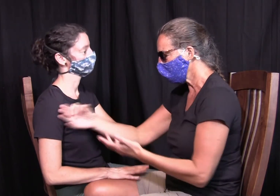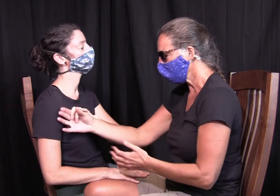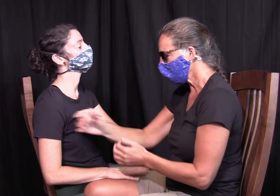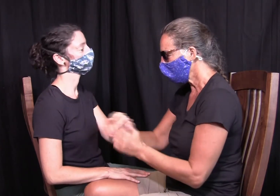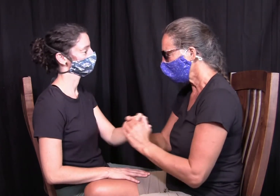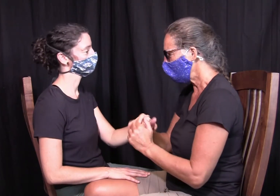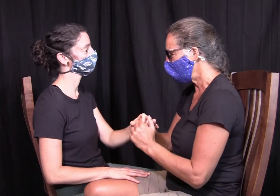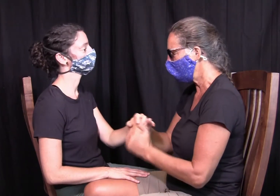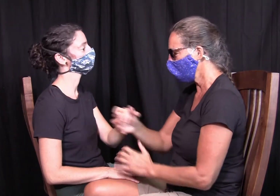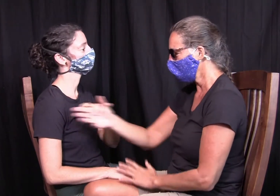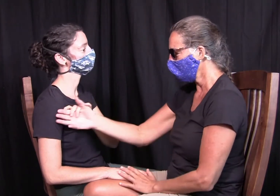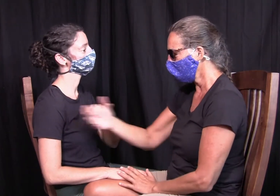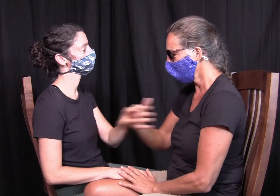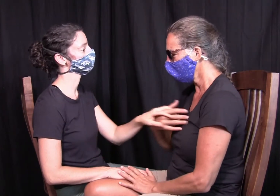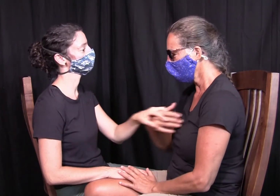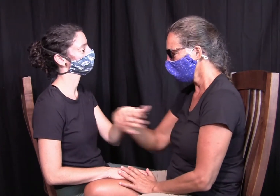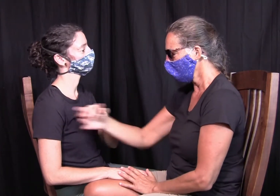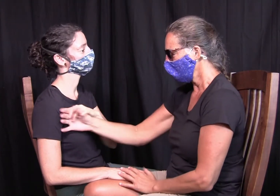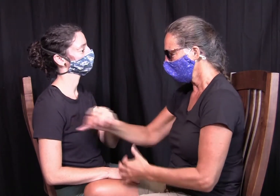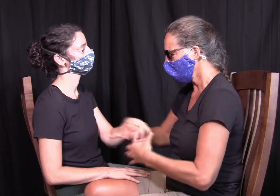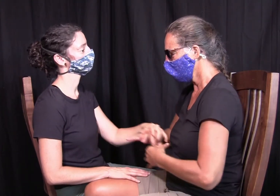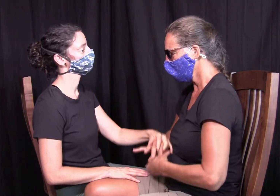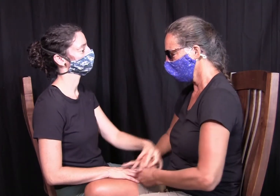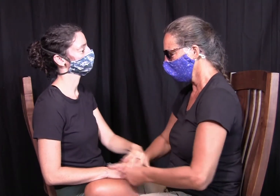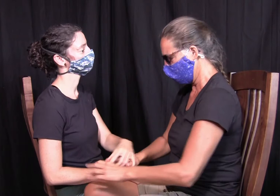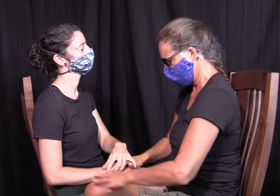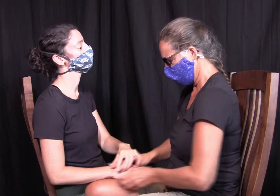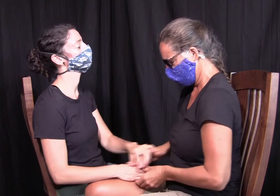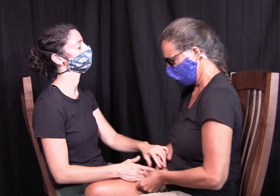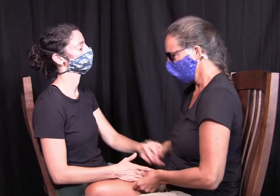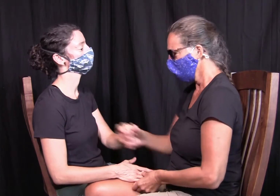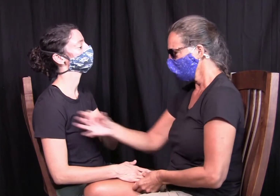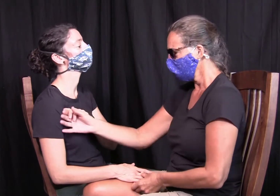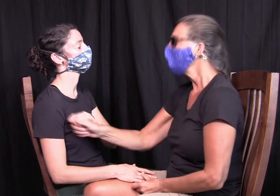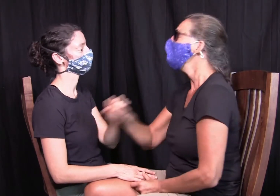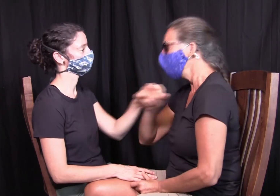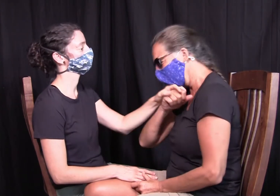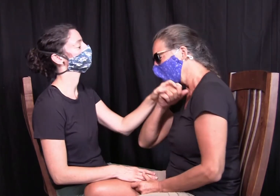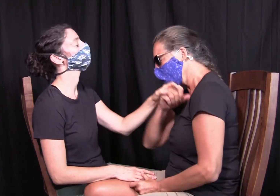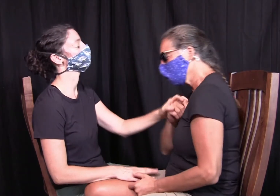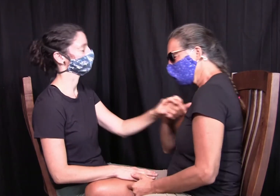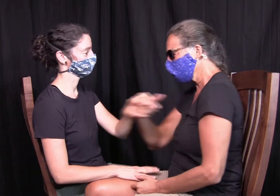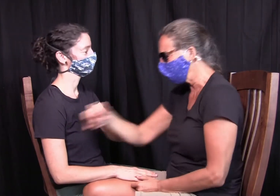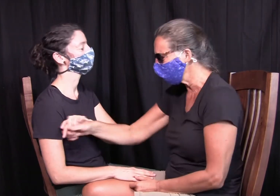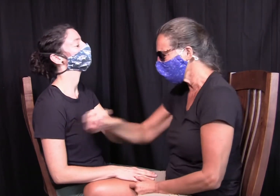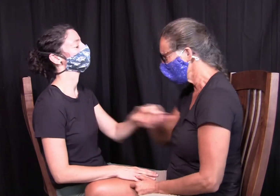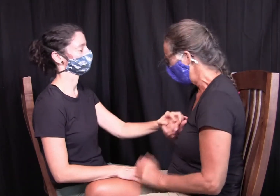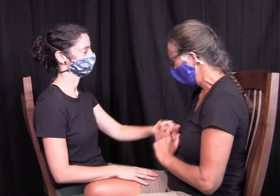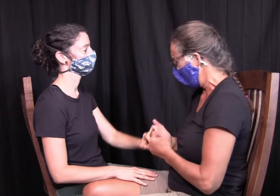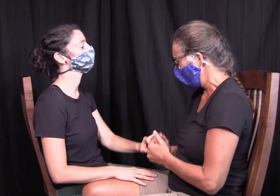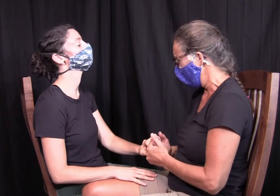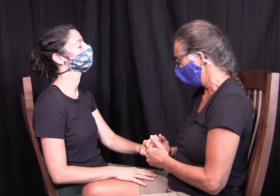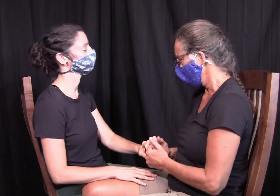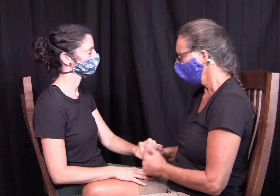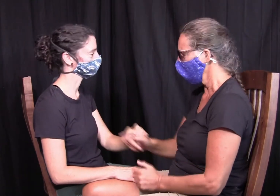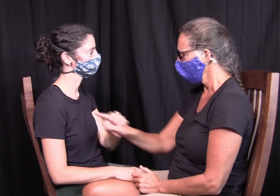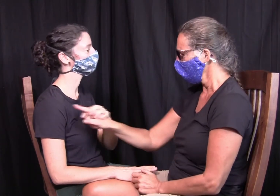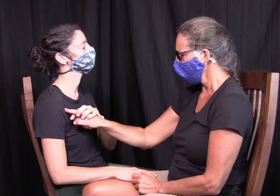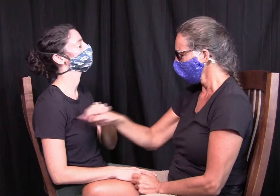These cues allow smooth, two-way communication to take place, each person providing feedback to the other about how communication is being received.